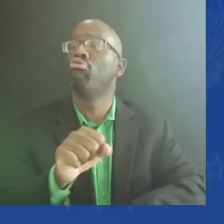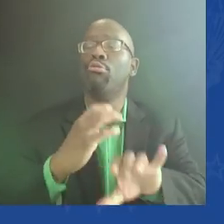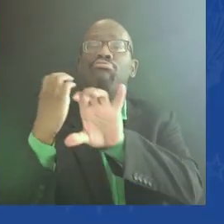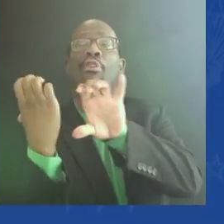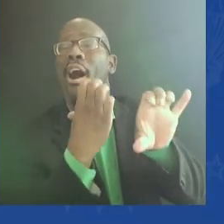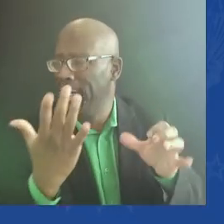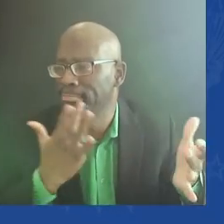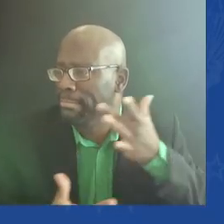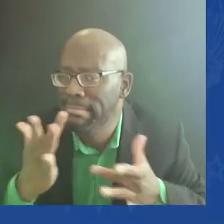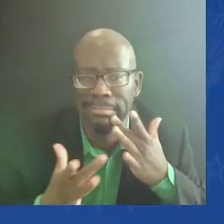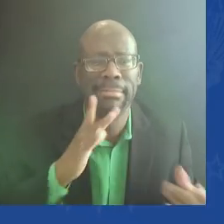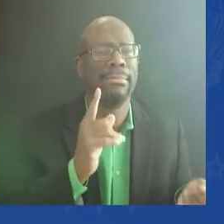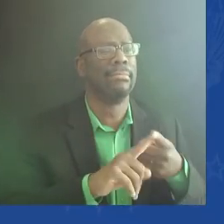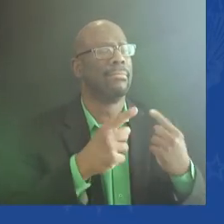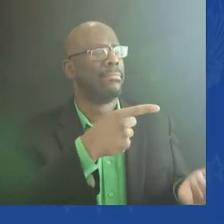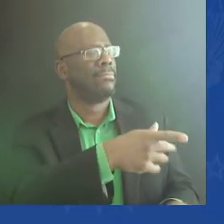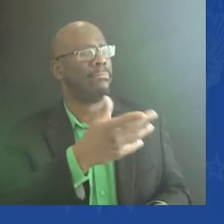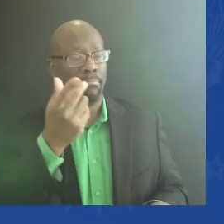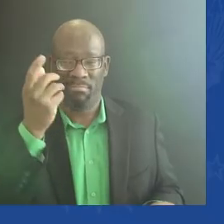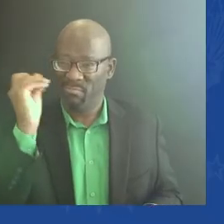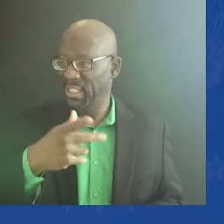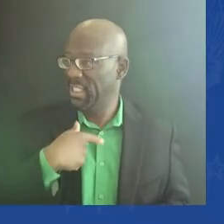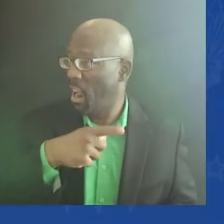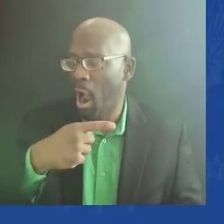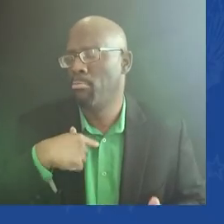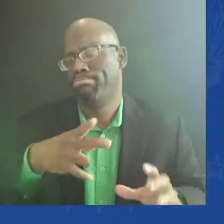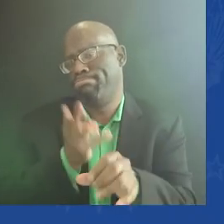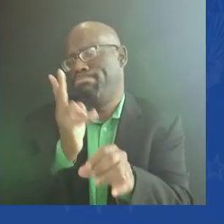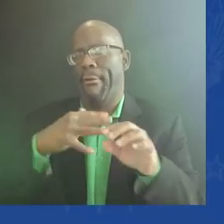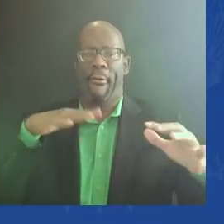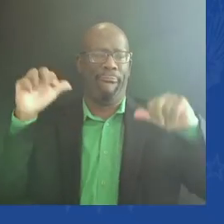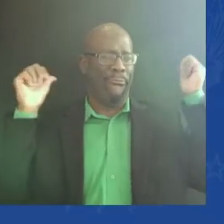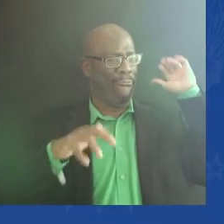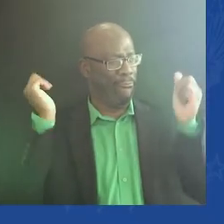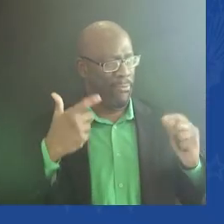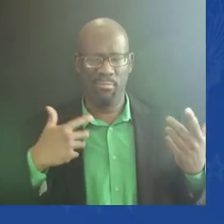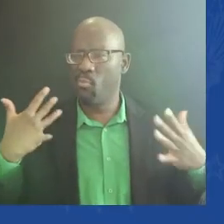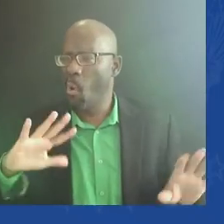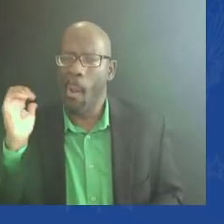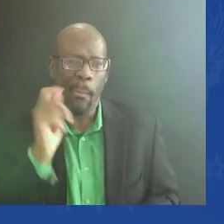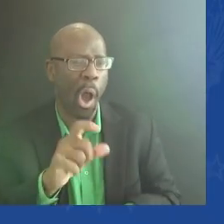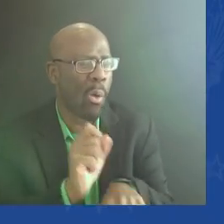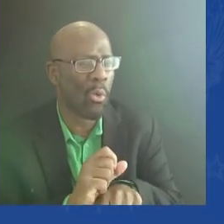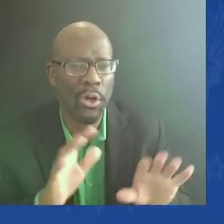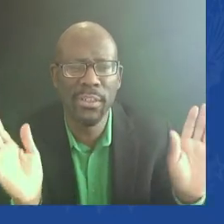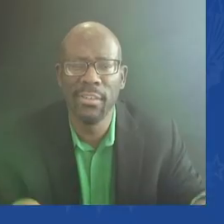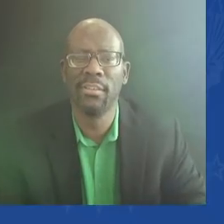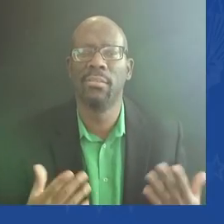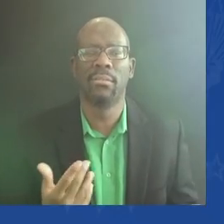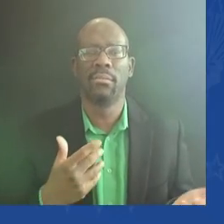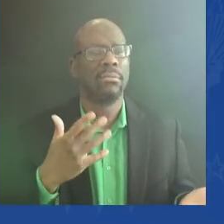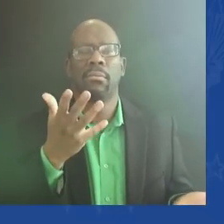as fast as your administration thought they would. Why do you think that is? Why aren't people coming back to work? The President: Because they're able to negotiate for higher wages,